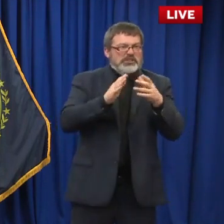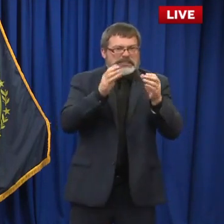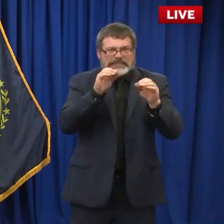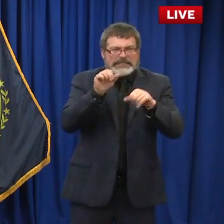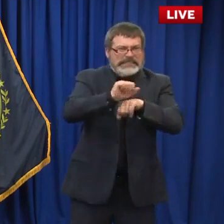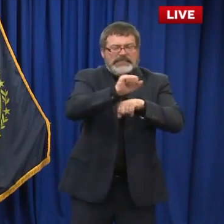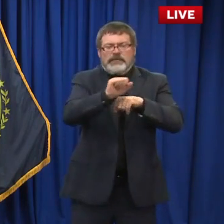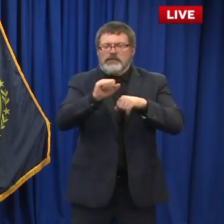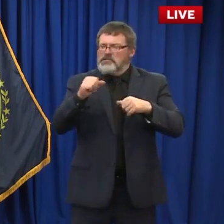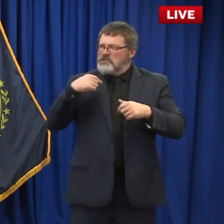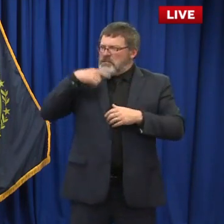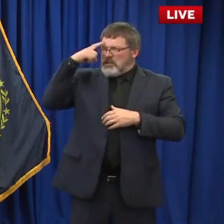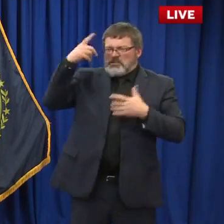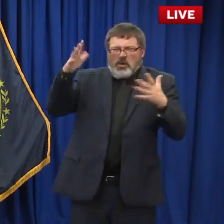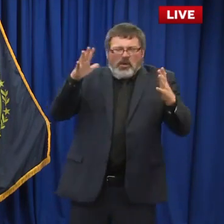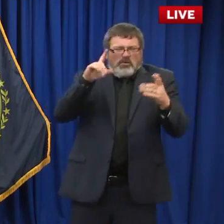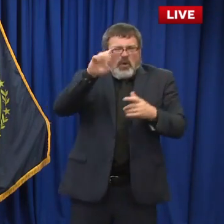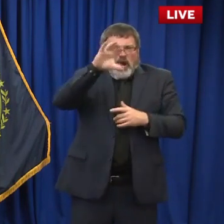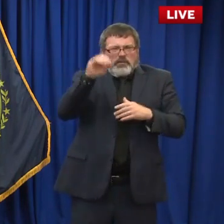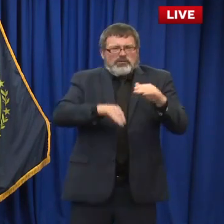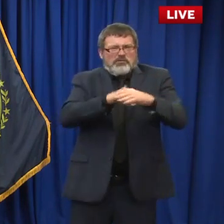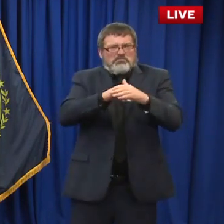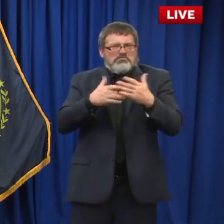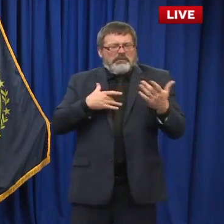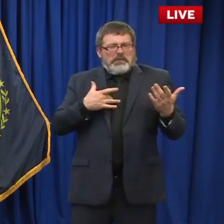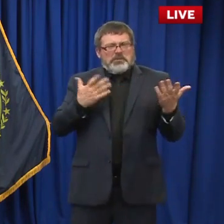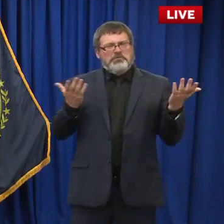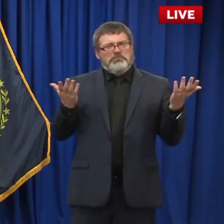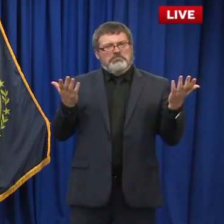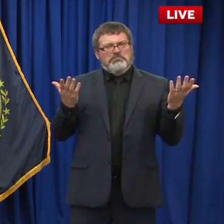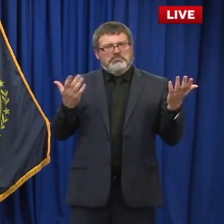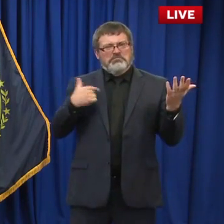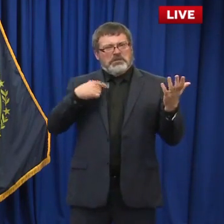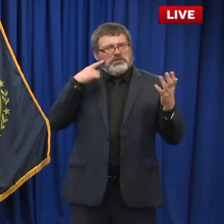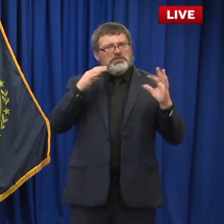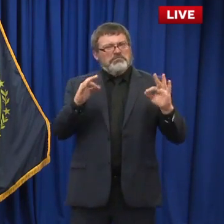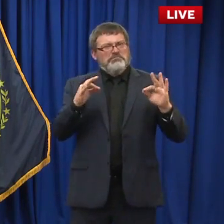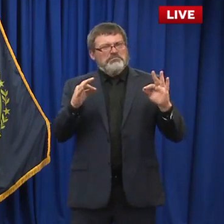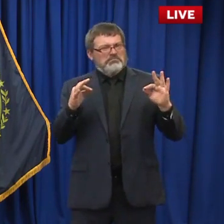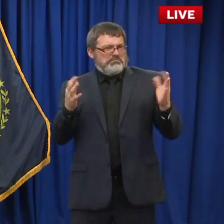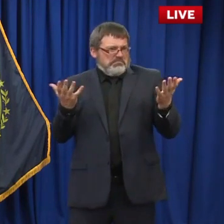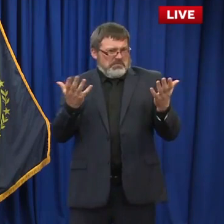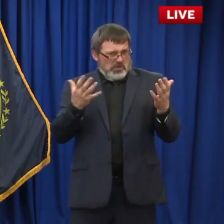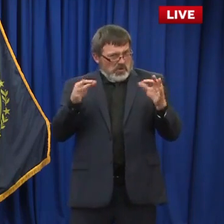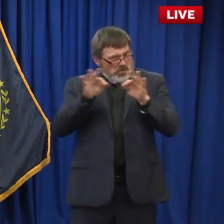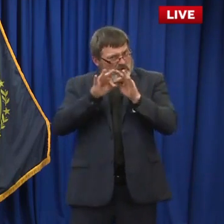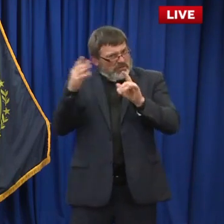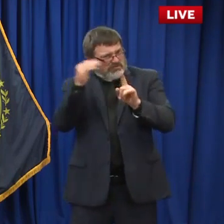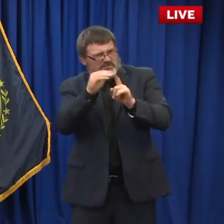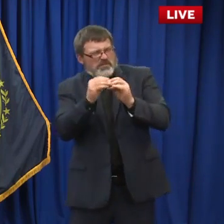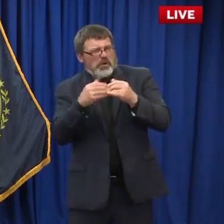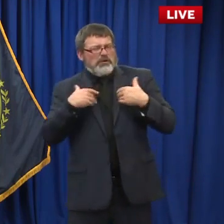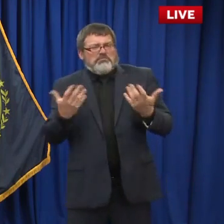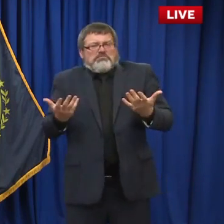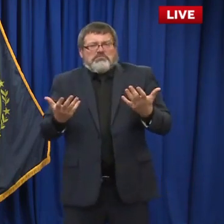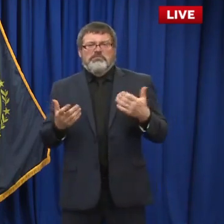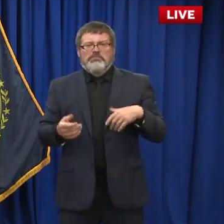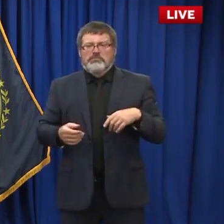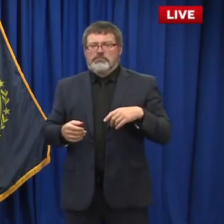SO I'M NOT SURE, I GUESS I JUST WOULDN'T BE THE ONE TO ANSWER THAT QUESTION TO DETERMINE WHETHER THAT WOULD HAVE, YOU KNOW, BENEFICIAL RESULTS.